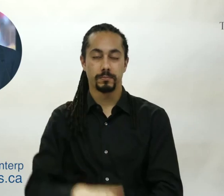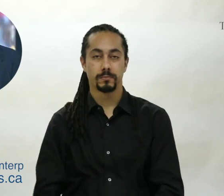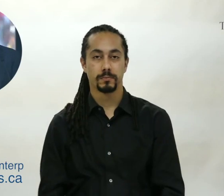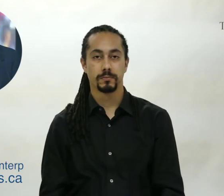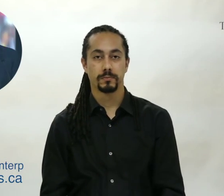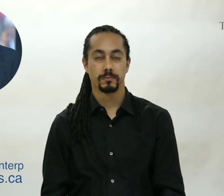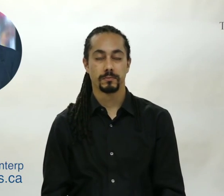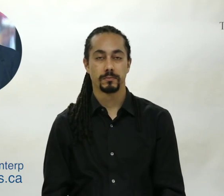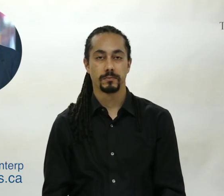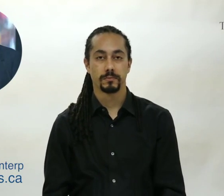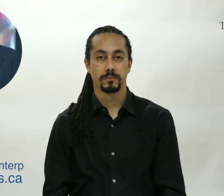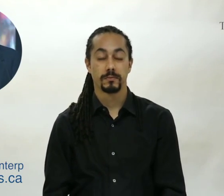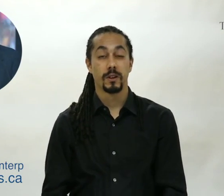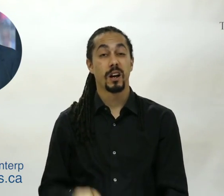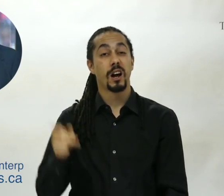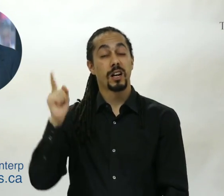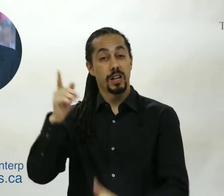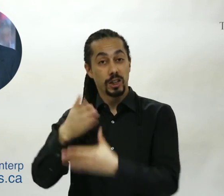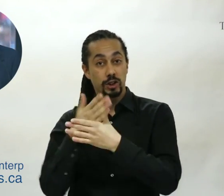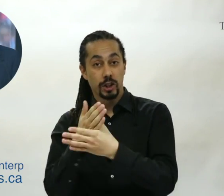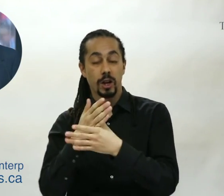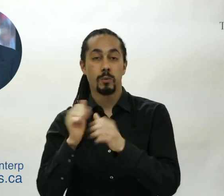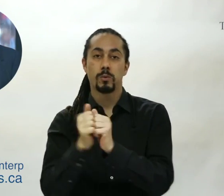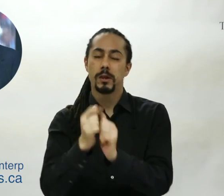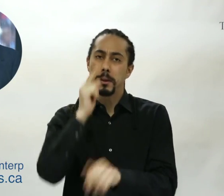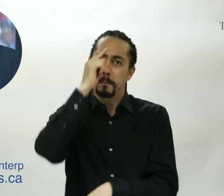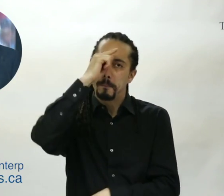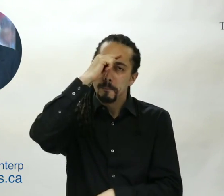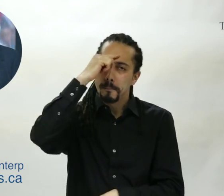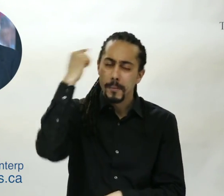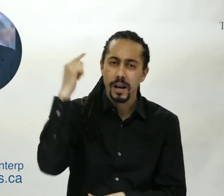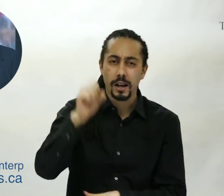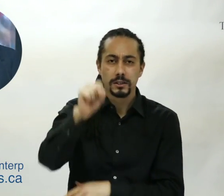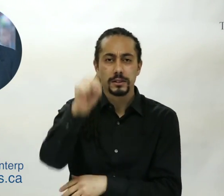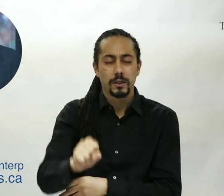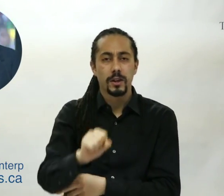And we know he shared with millions of black and colored South Africans the anger born of, a thousand slights